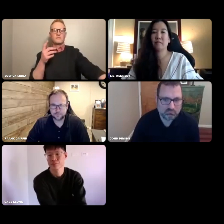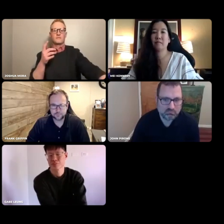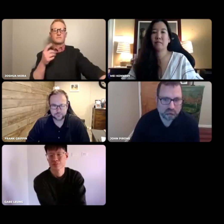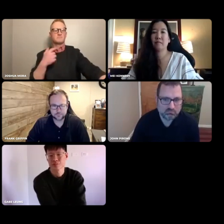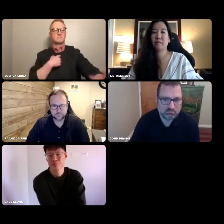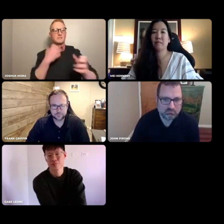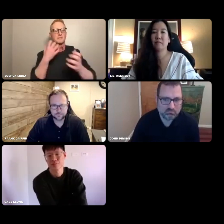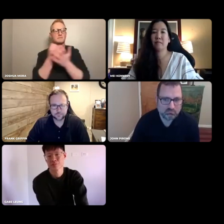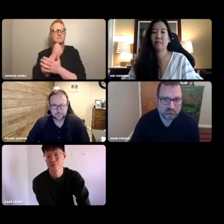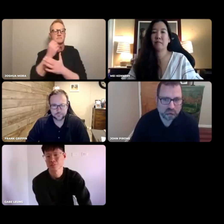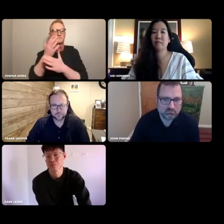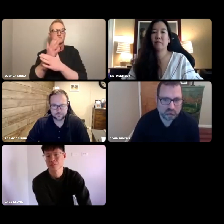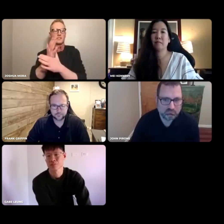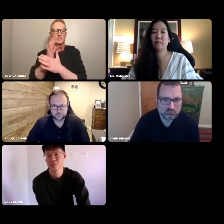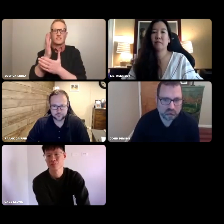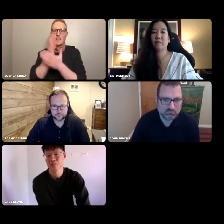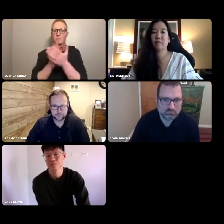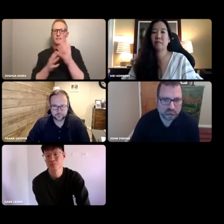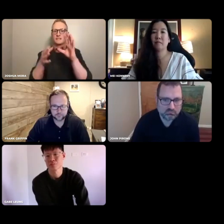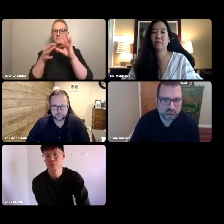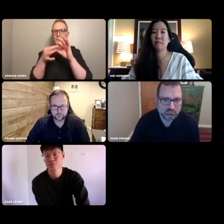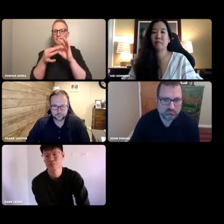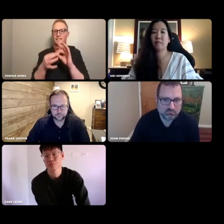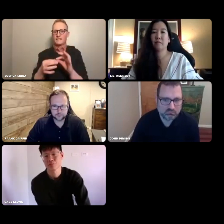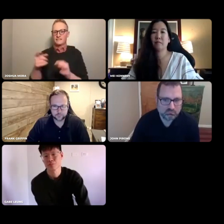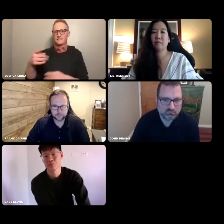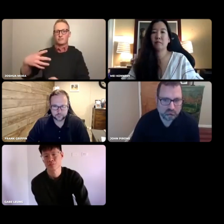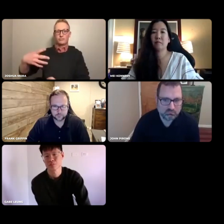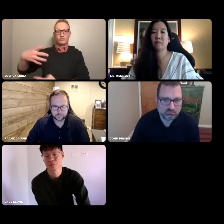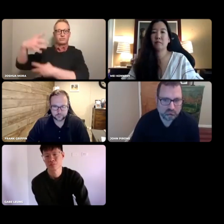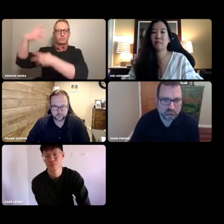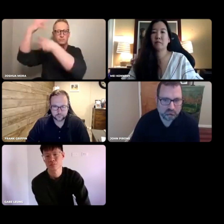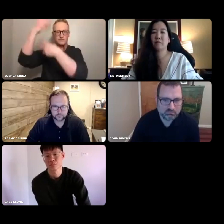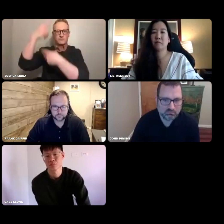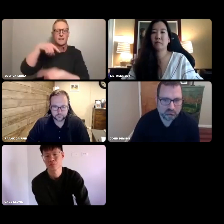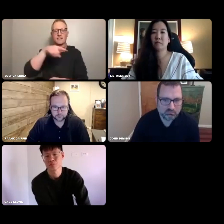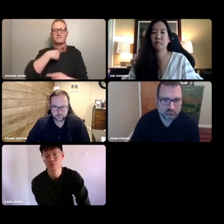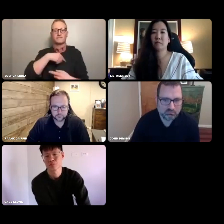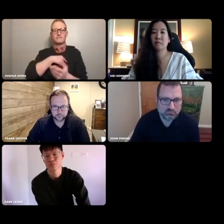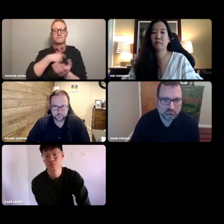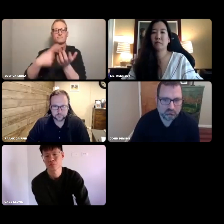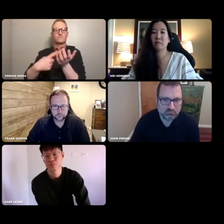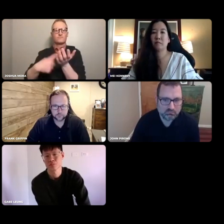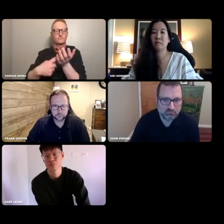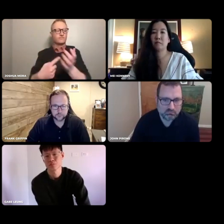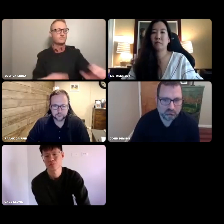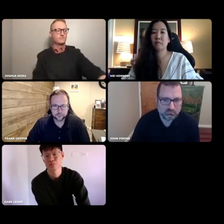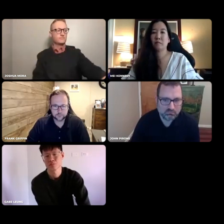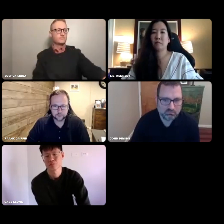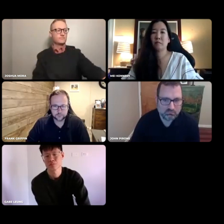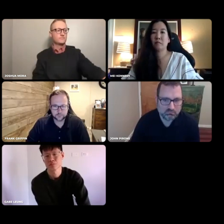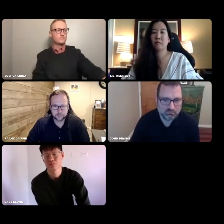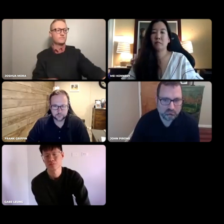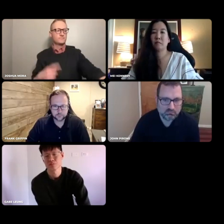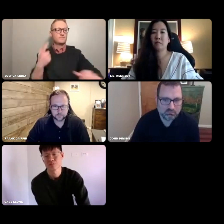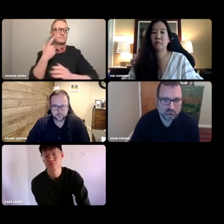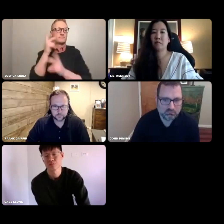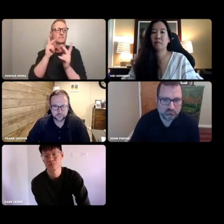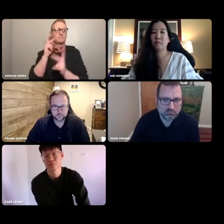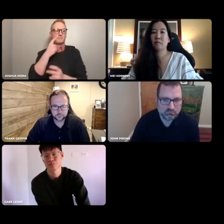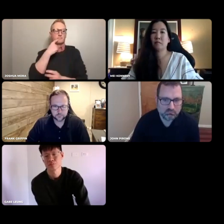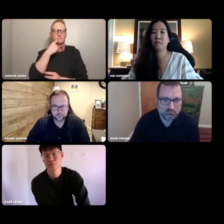I also want to share some of the comments moving along in our chat box.